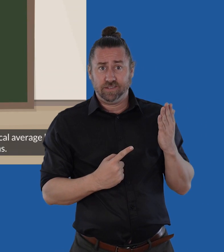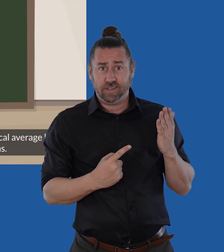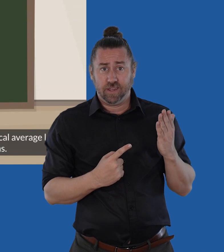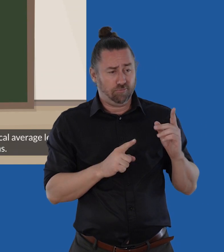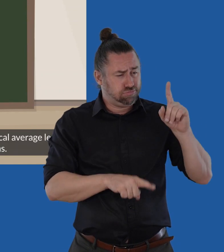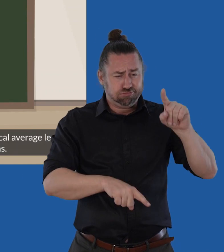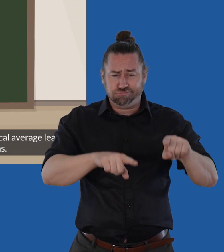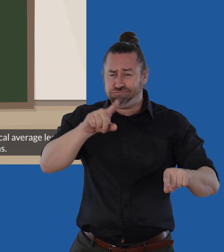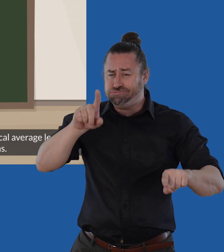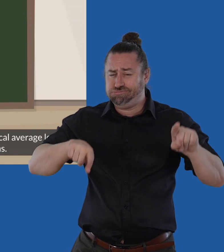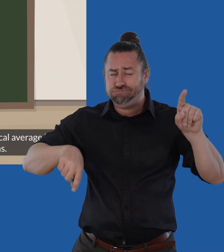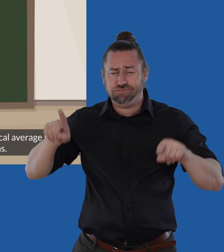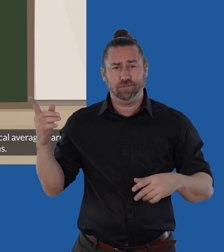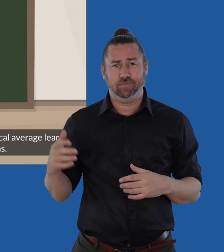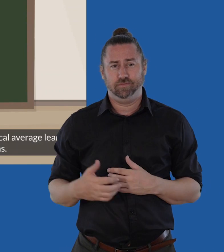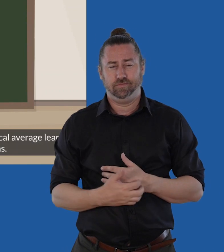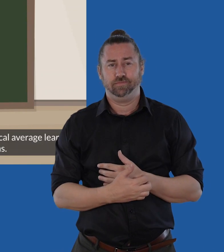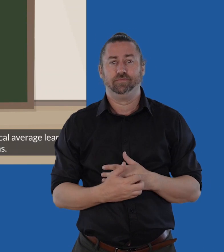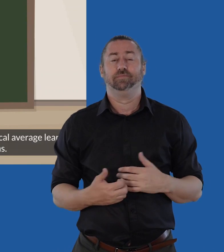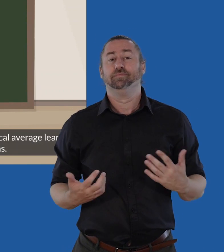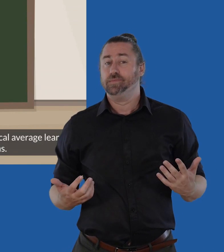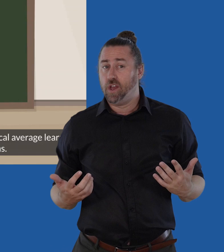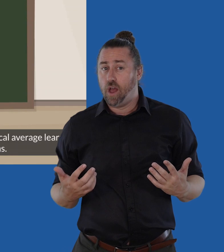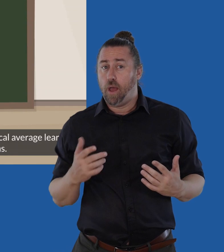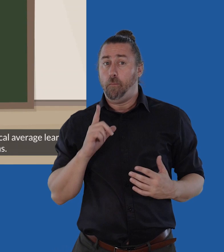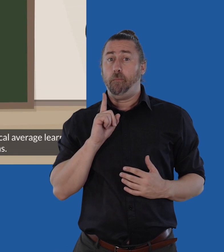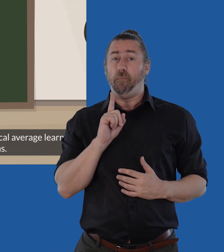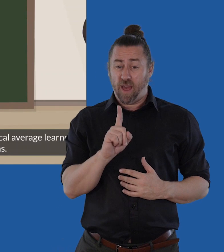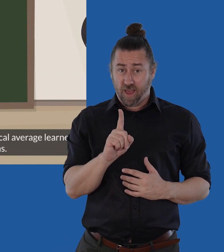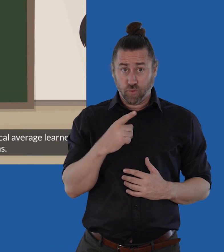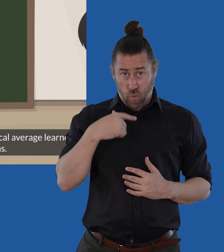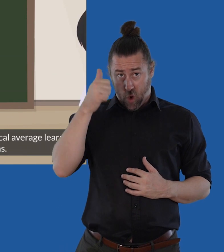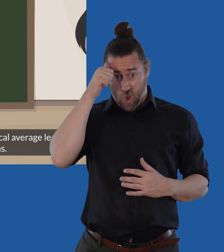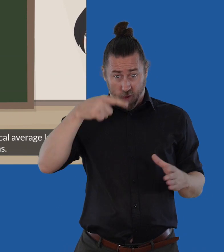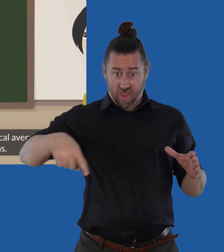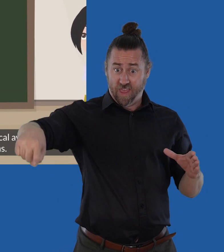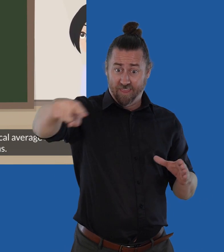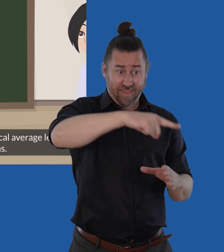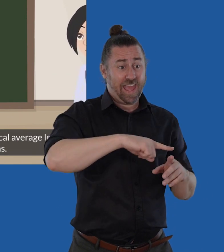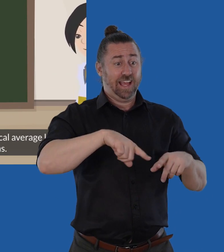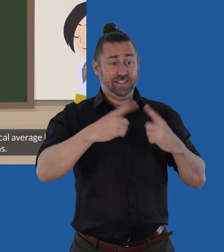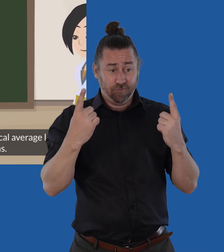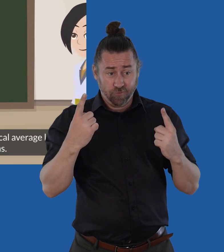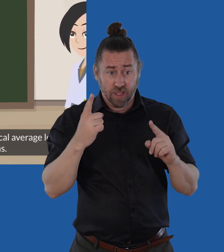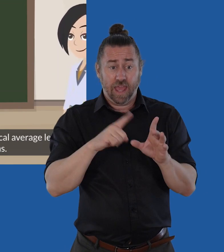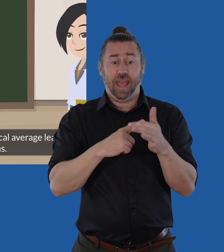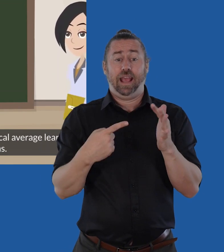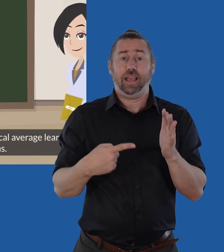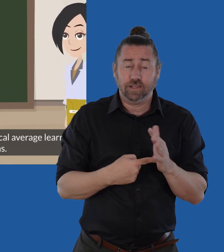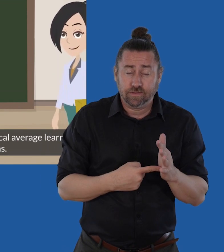Despite this, training, and assessment strategies, are often designed for the mythical average learner,